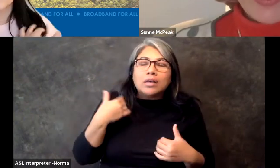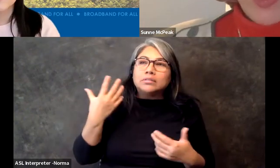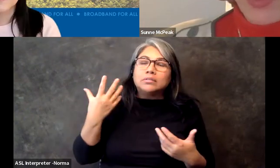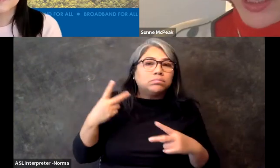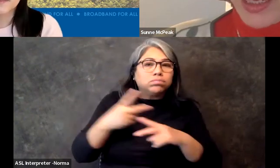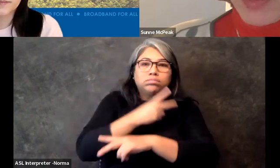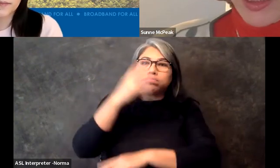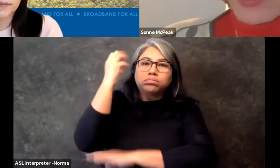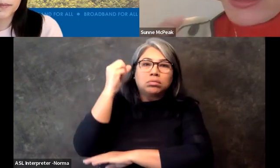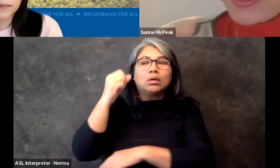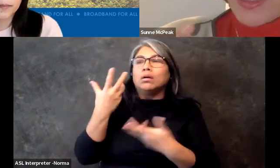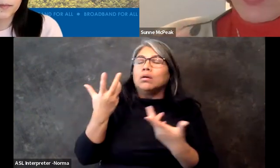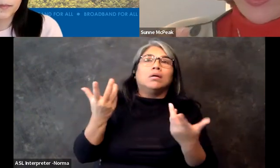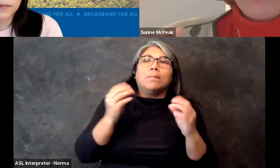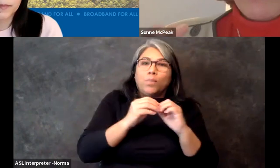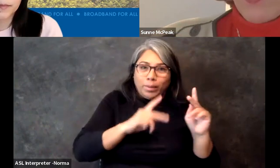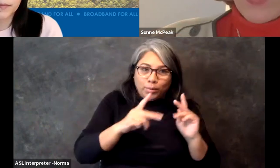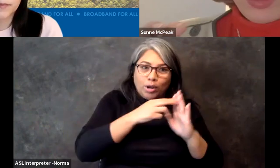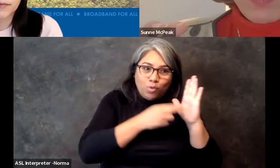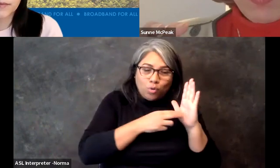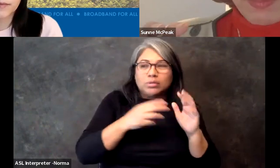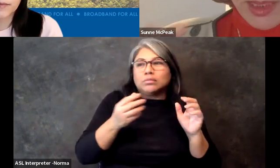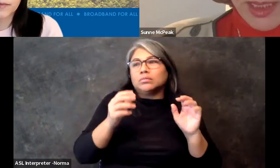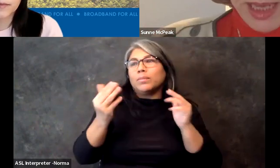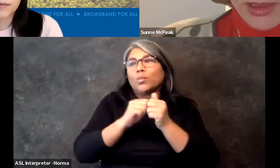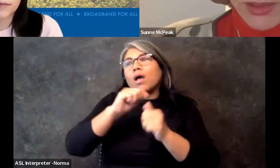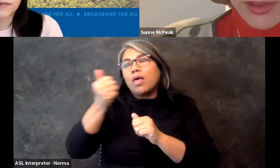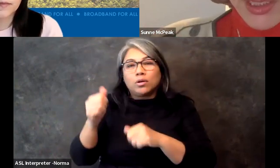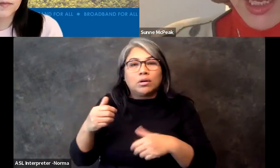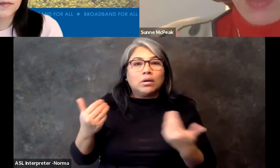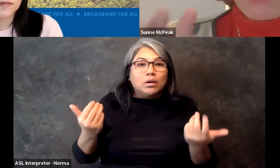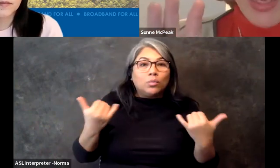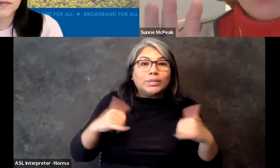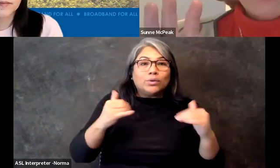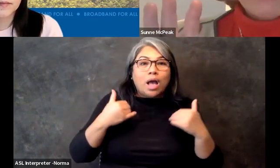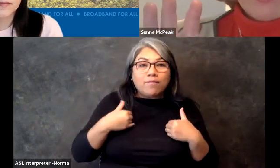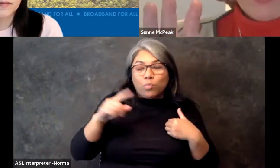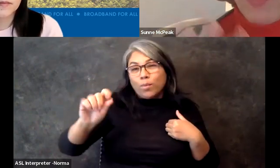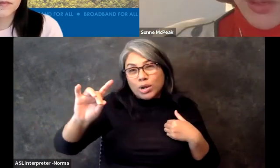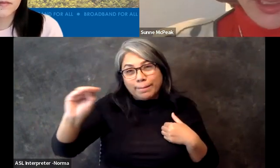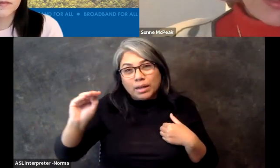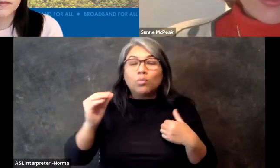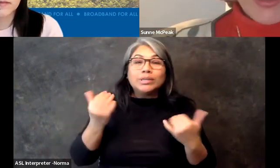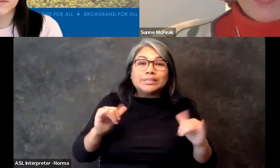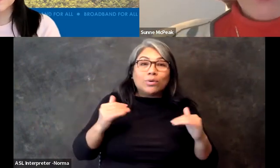State. At 1.8 million. We still have a gap of 4 million households that at the very least need to